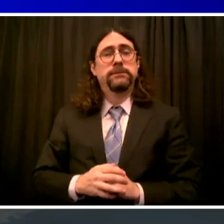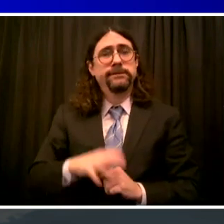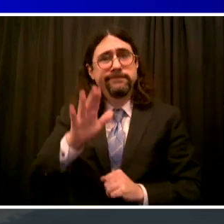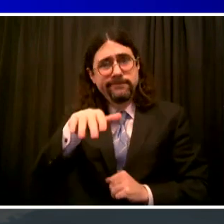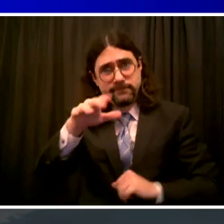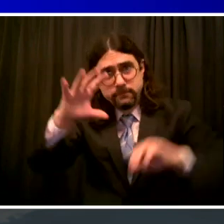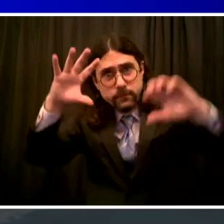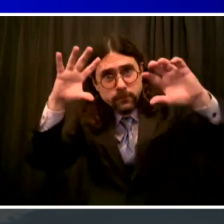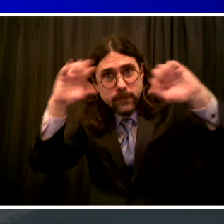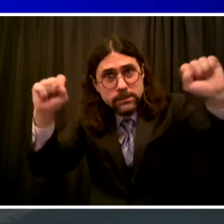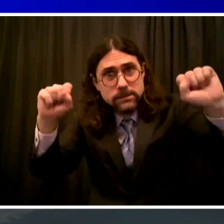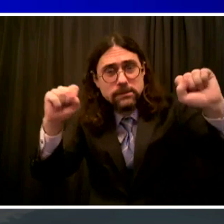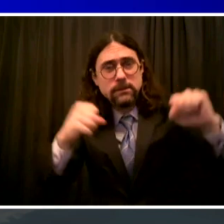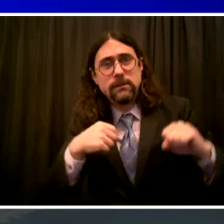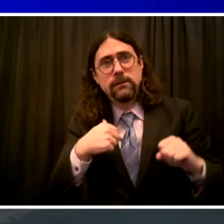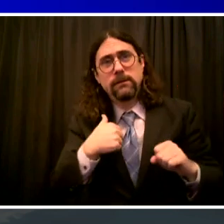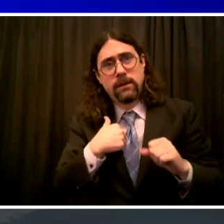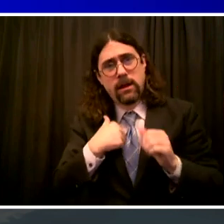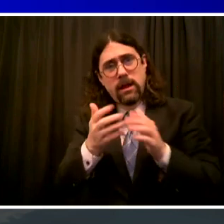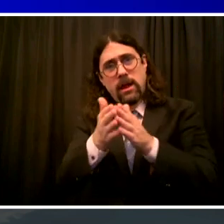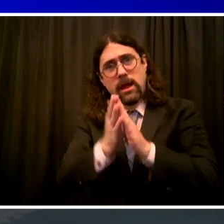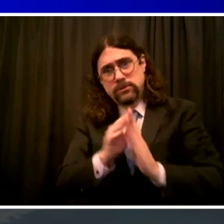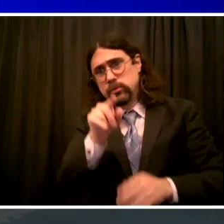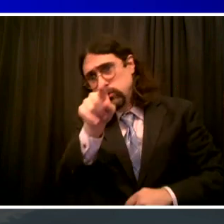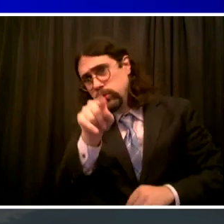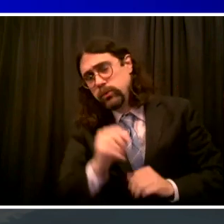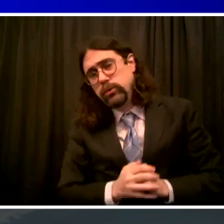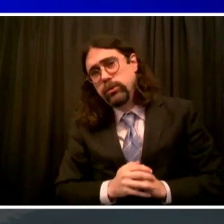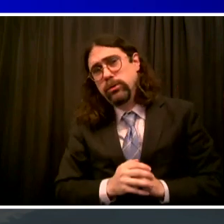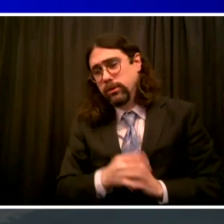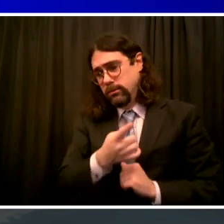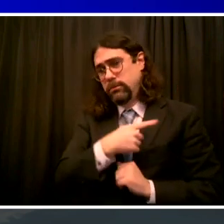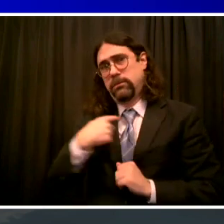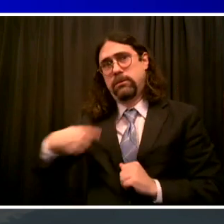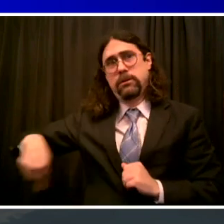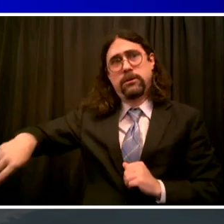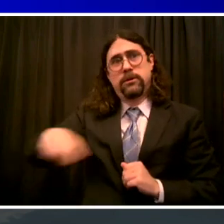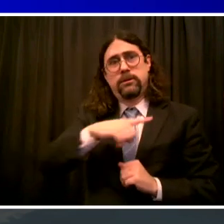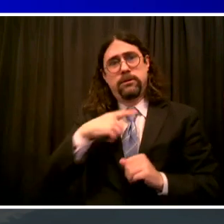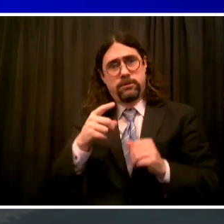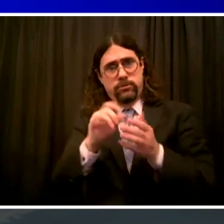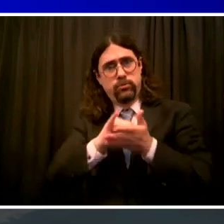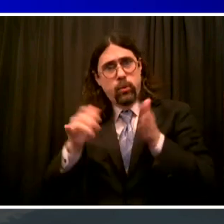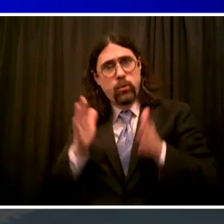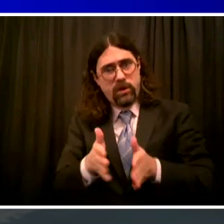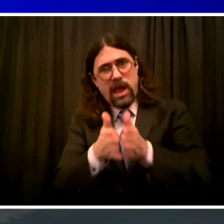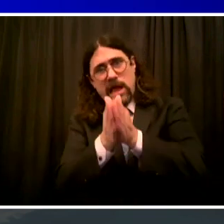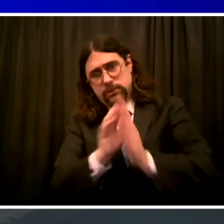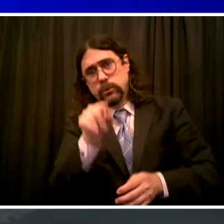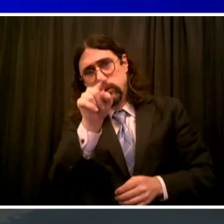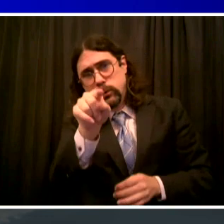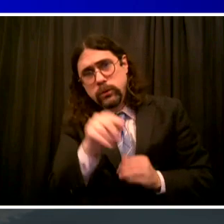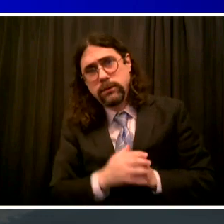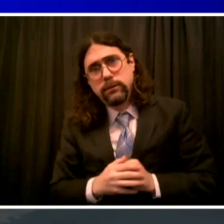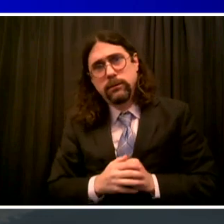MR. PRESIDENT, WE'RE LOOKING TO YOU. YOUR HOMETOWN IS OLOKNGI TO YOU. AND CITIES AND STATES ALL OVER THE COUNTRY.